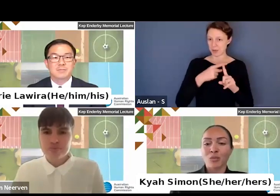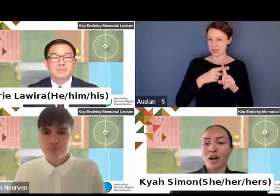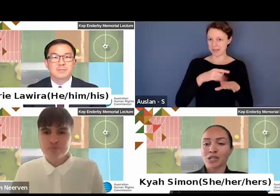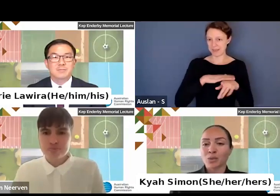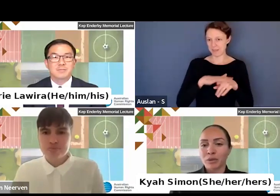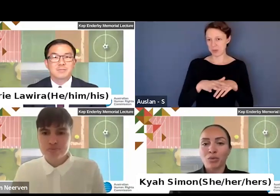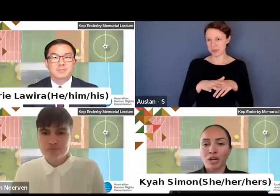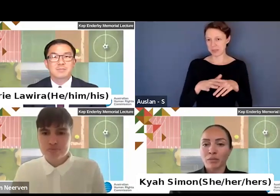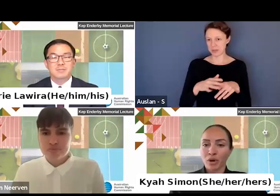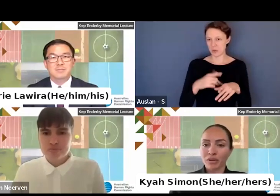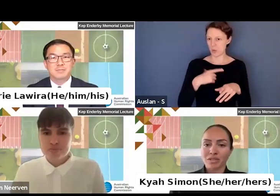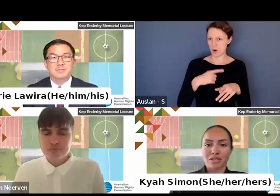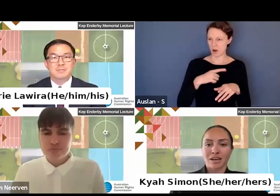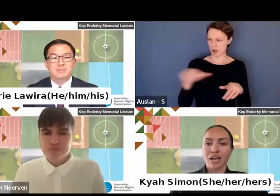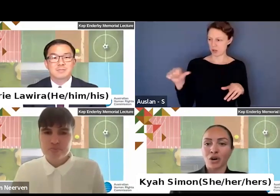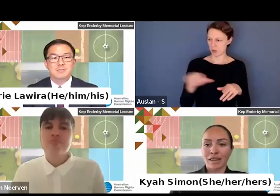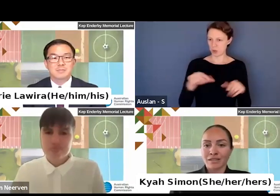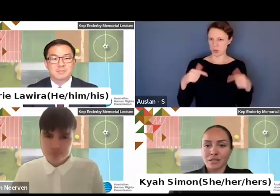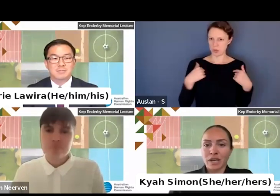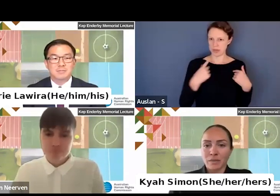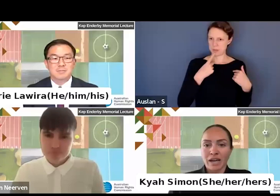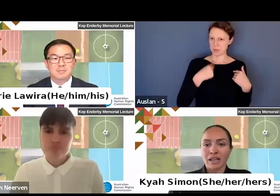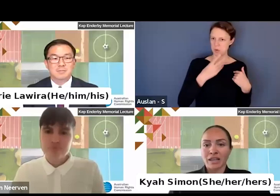why should we be put in a box and not allowed to speak about anything